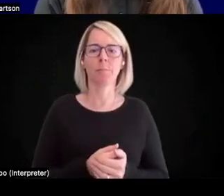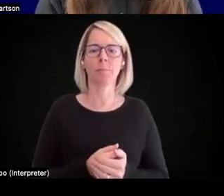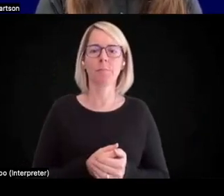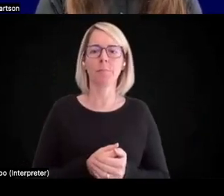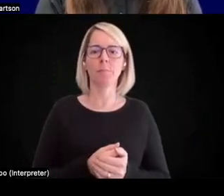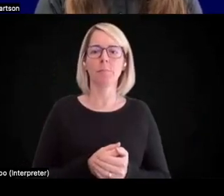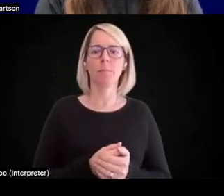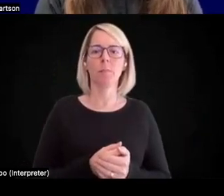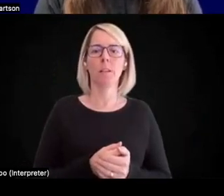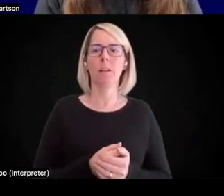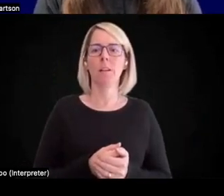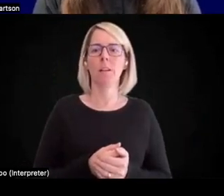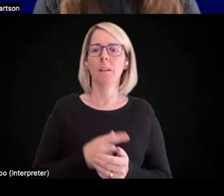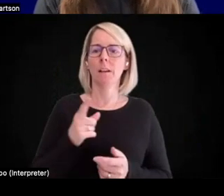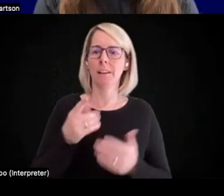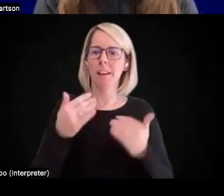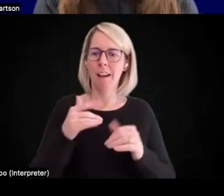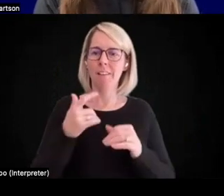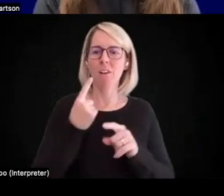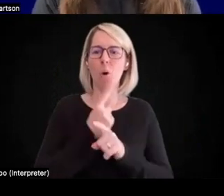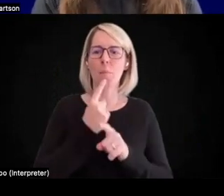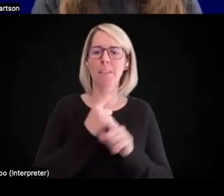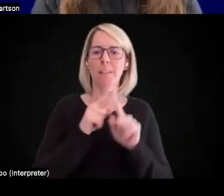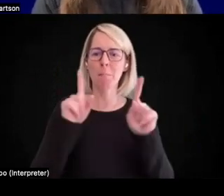presentation. Well done to all." Thank you so much.